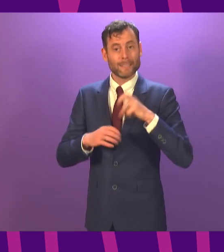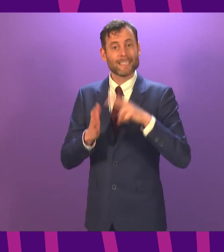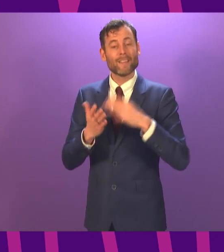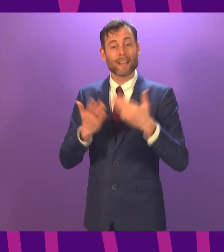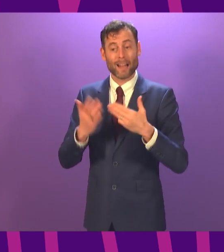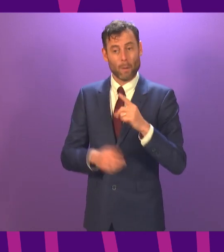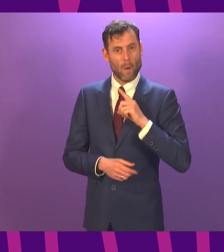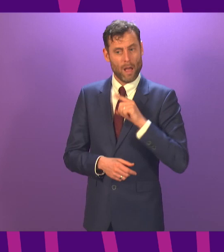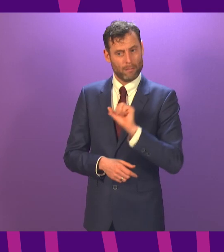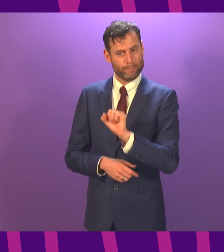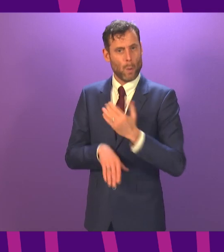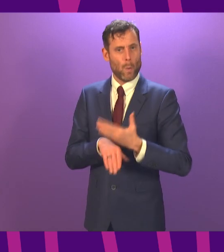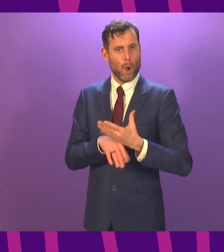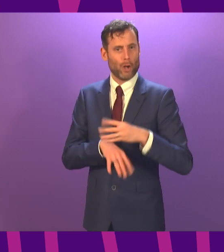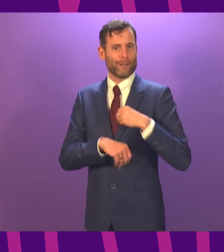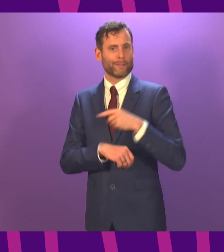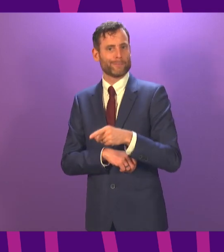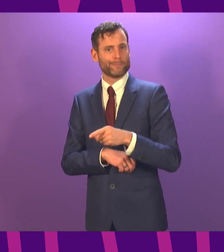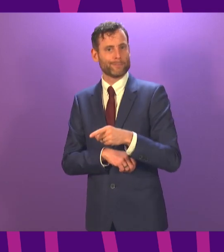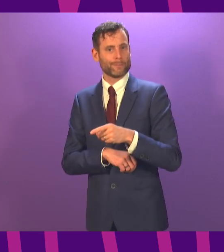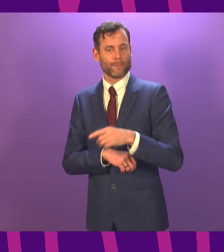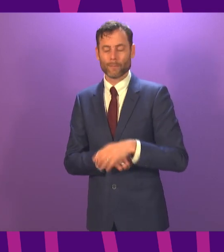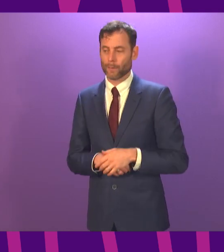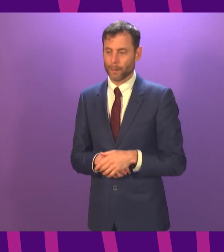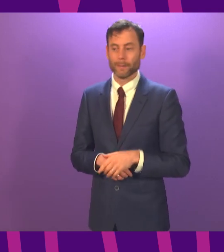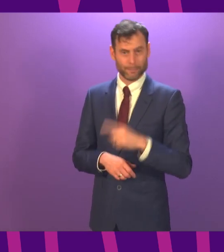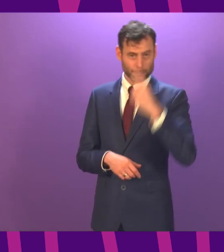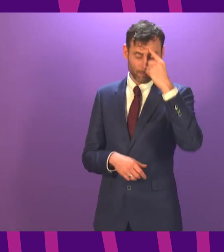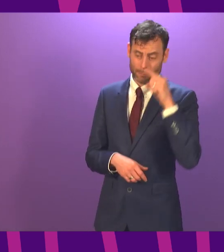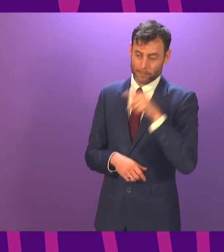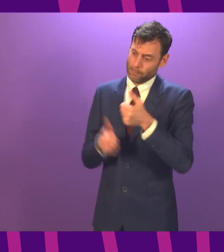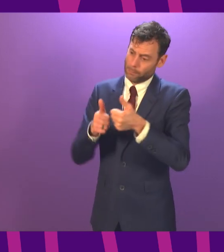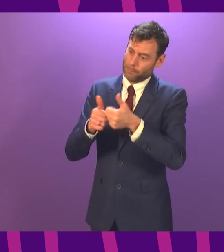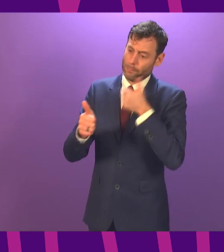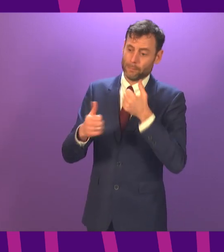I firmly believe that Covid-19 and long Covid are industrial diseases that remain unclassified,